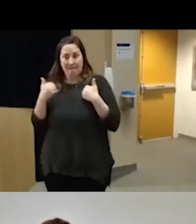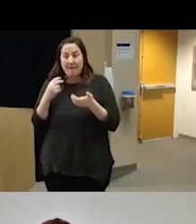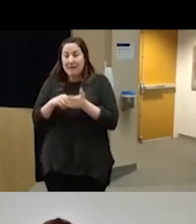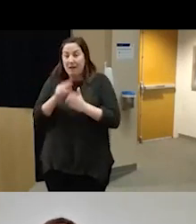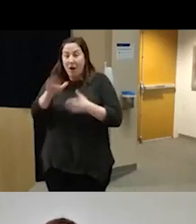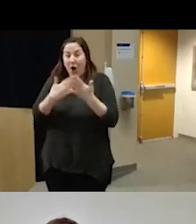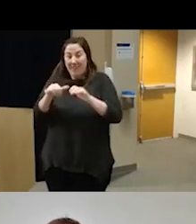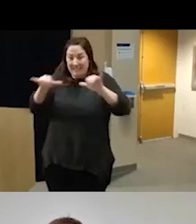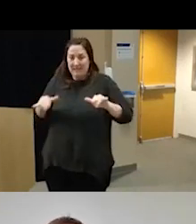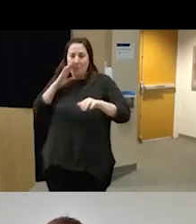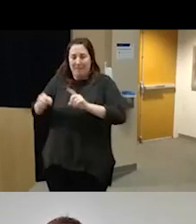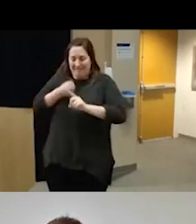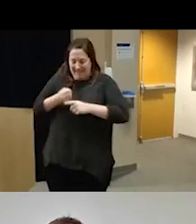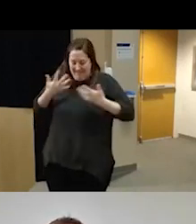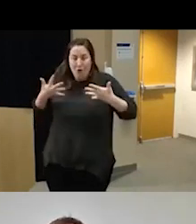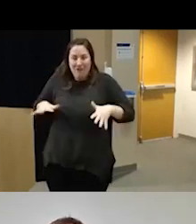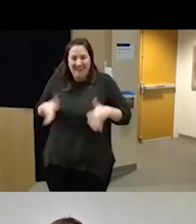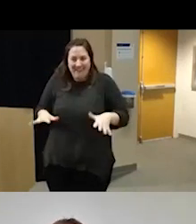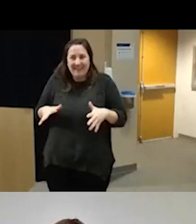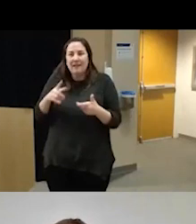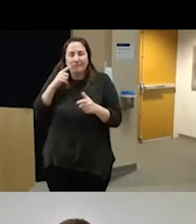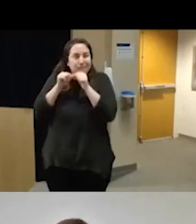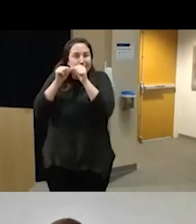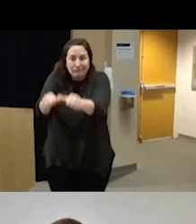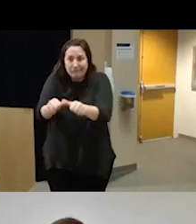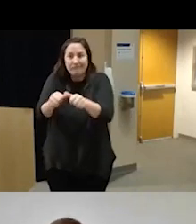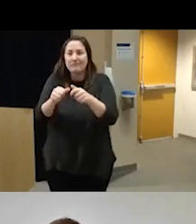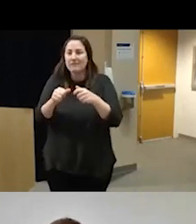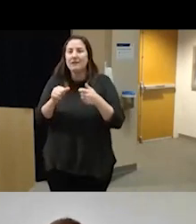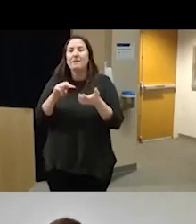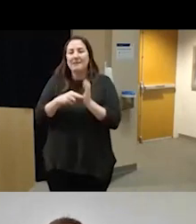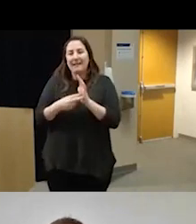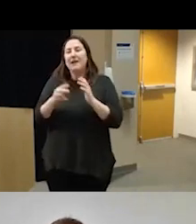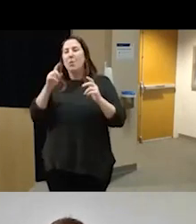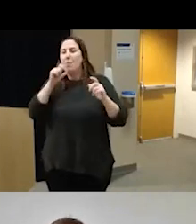affected by these risk factors much longer which shaves off. life expectancy